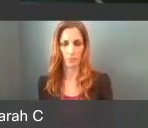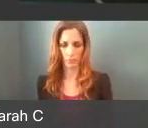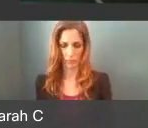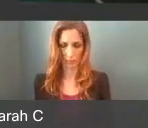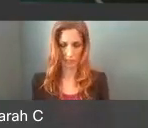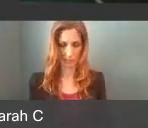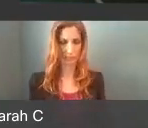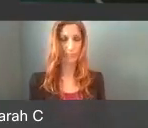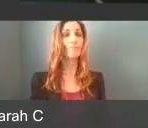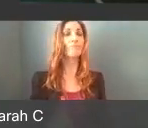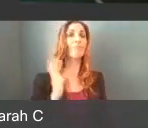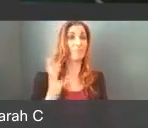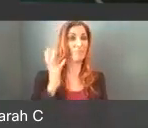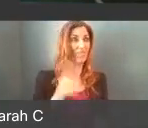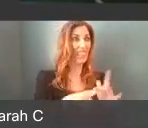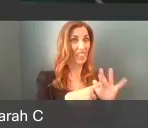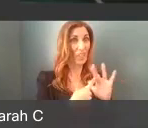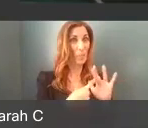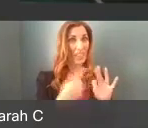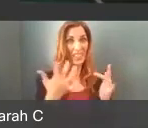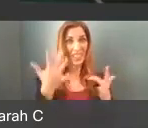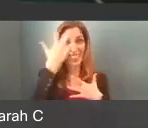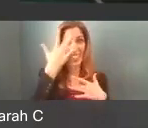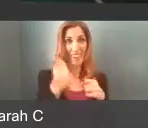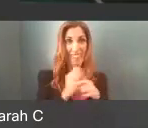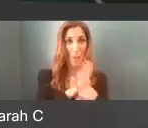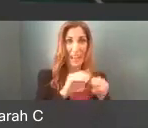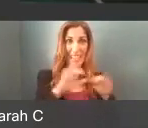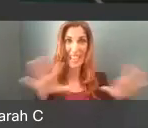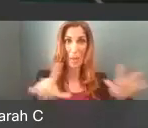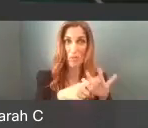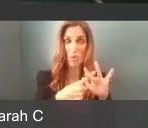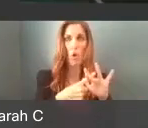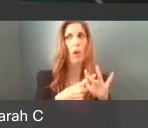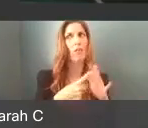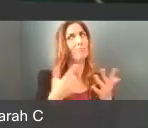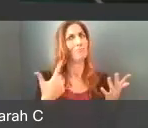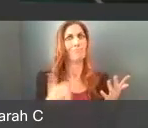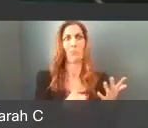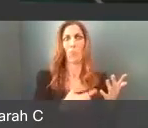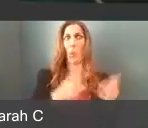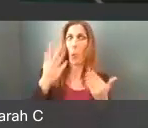is now almost a year ago, Montgomery County was one of the first counties in the Commonwealth to have